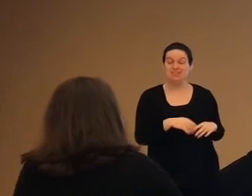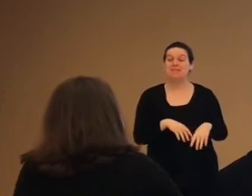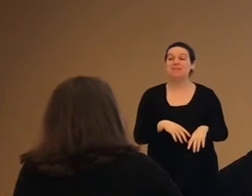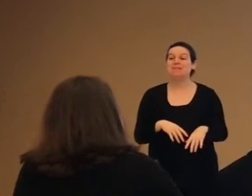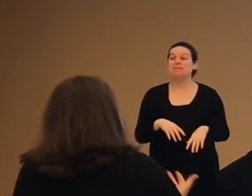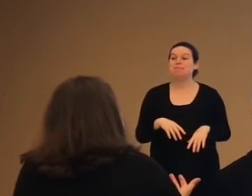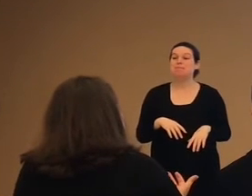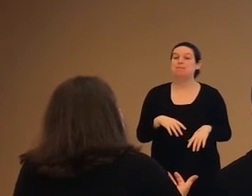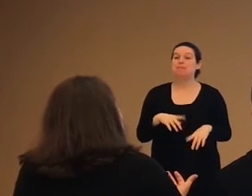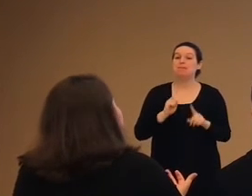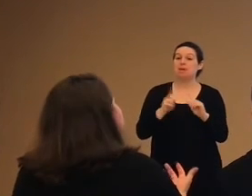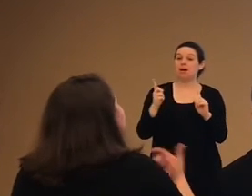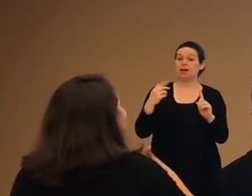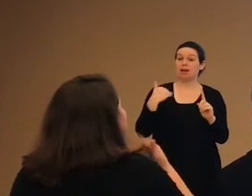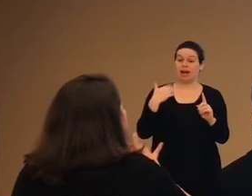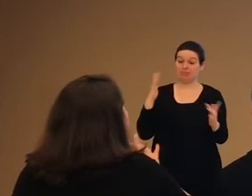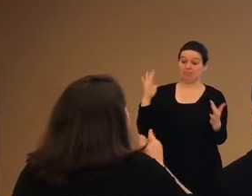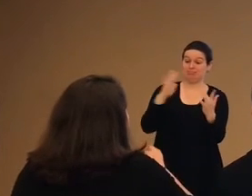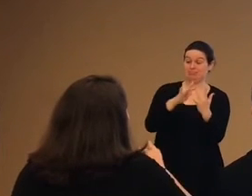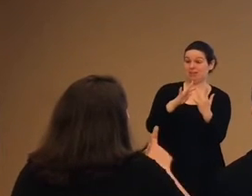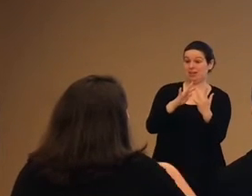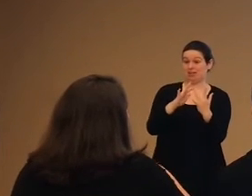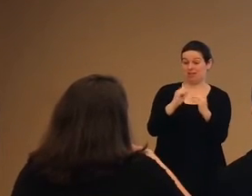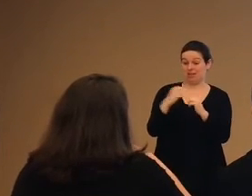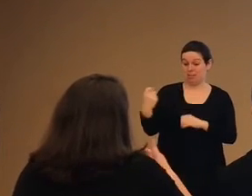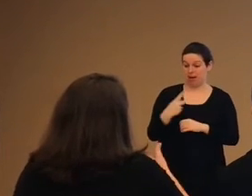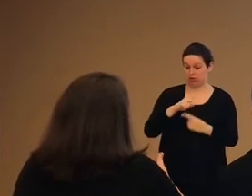I reached out to them about that and they came back to me that said